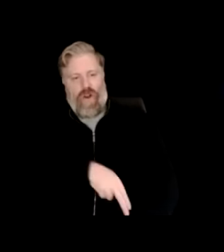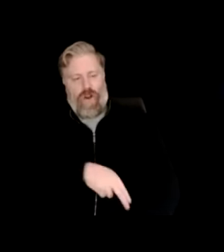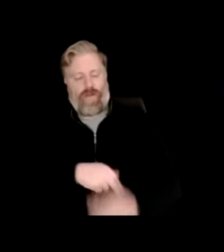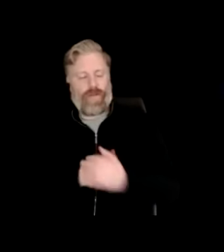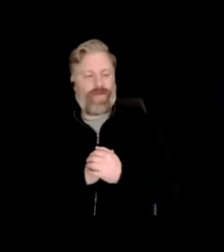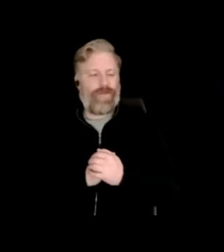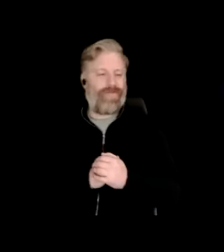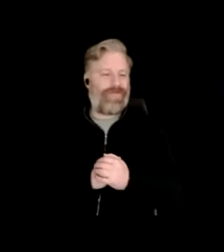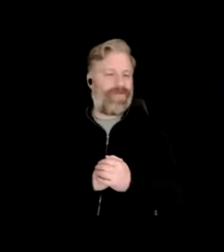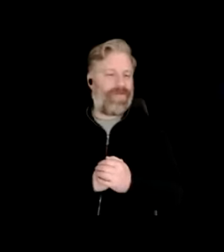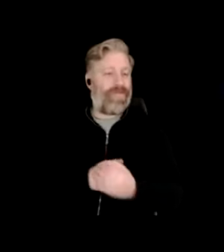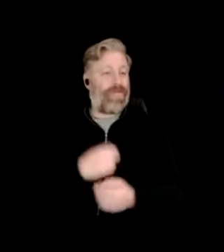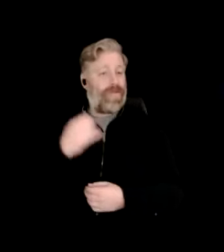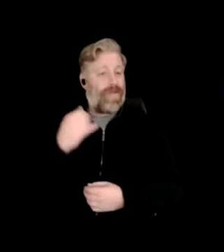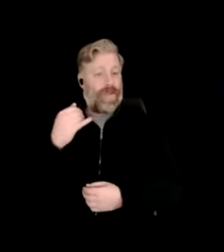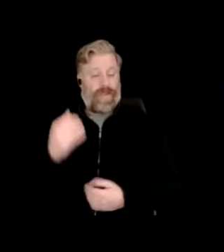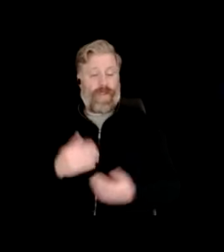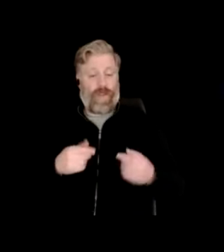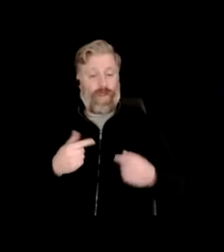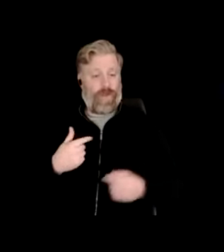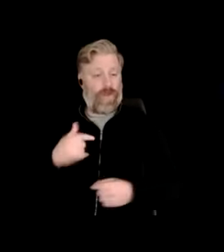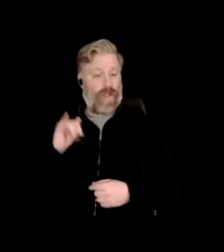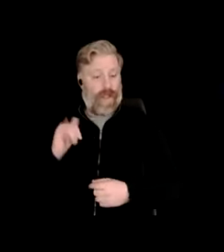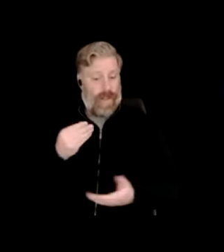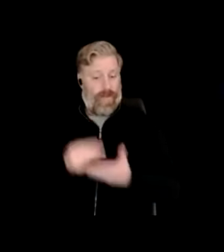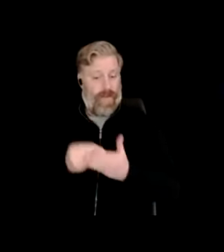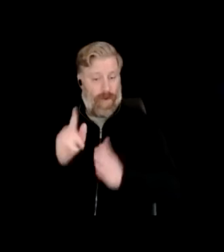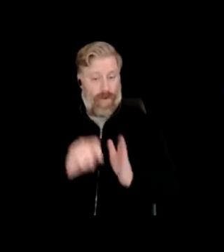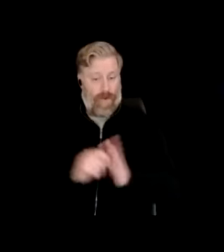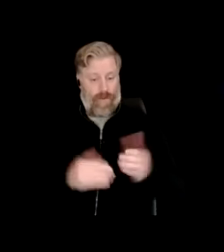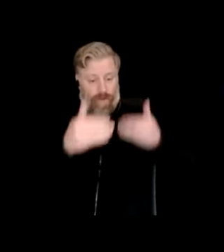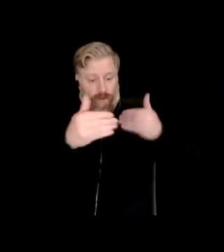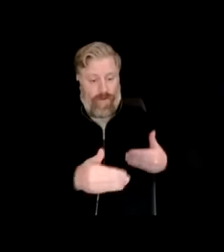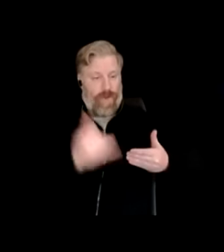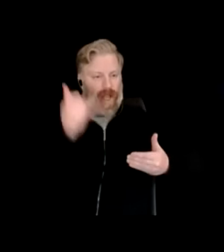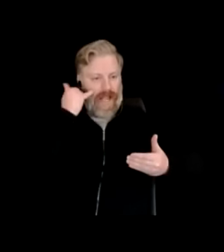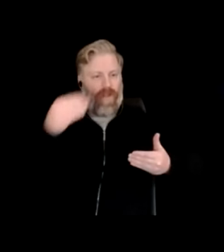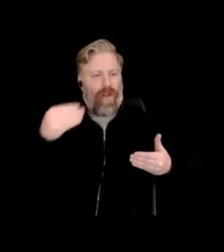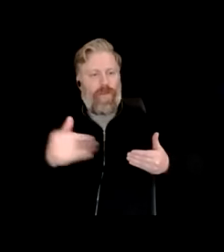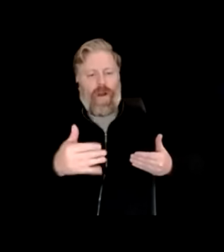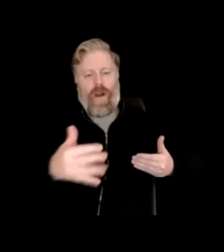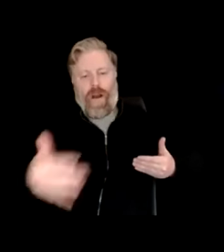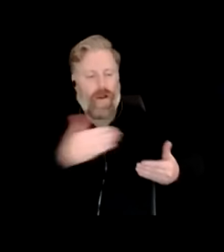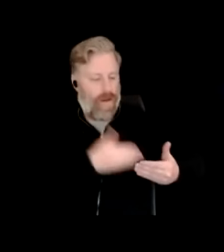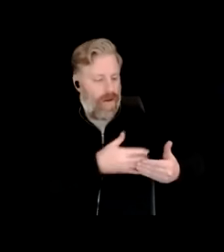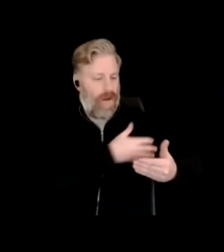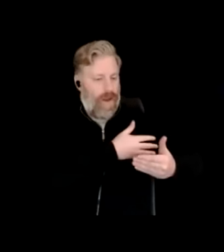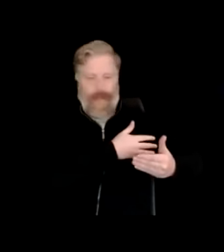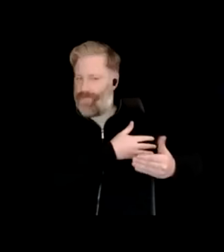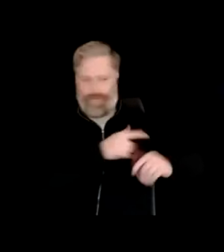outside of the Eligible Funding Period are ineligible. This point is really important